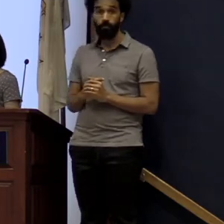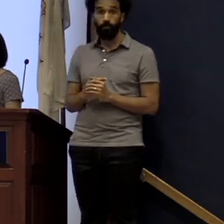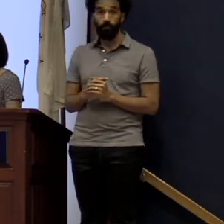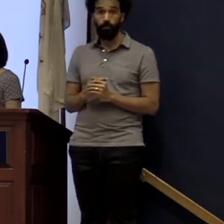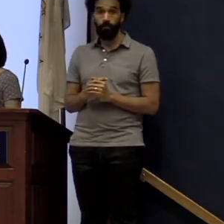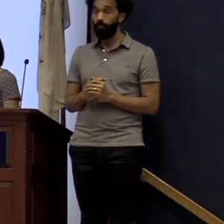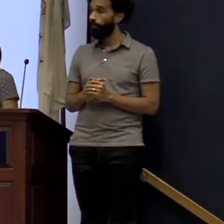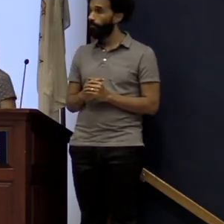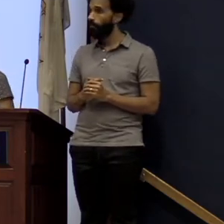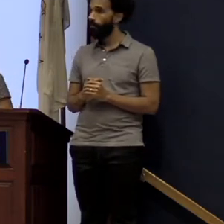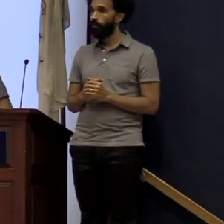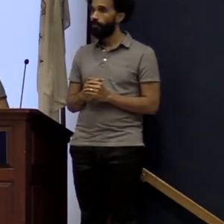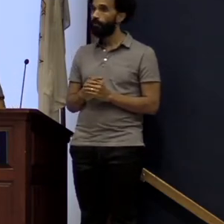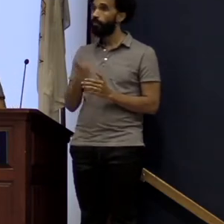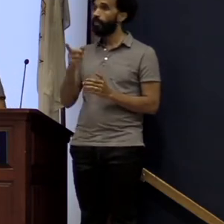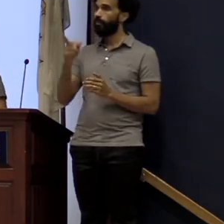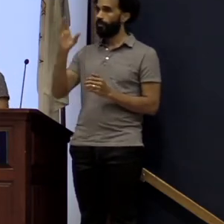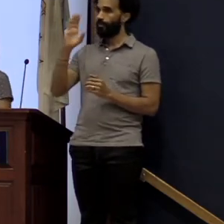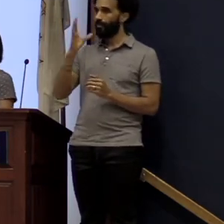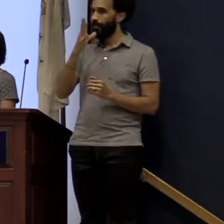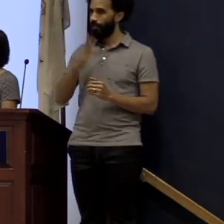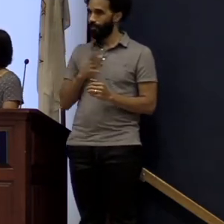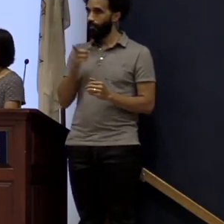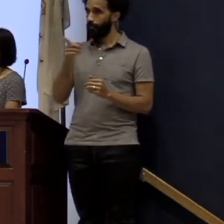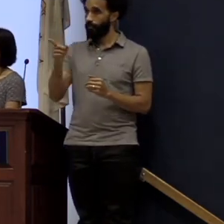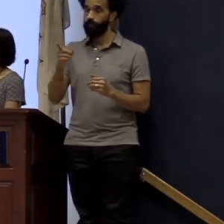Hello, I'm your next